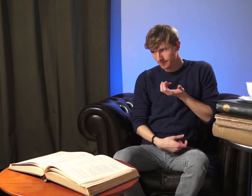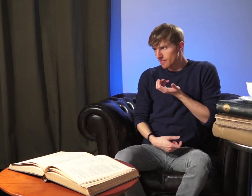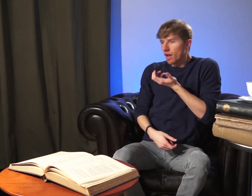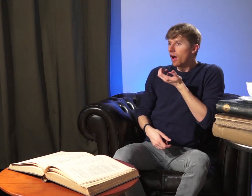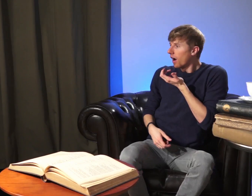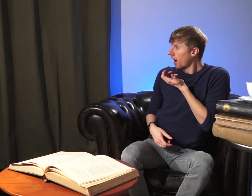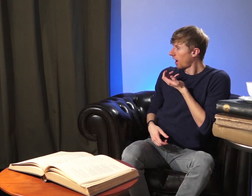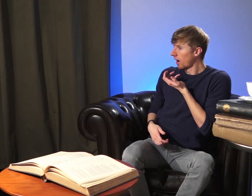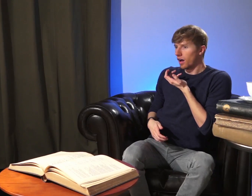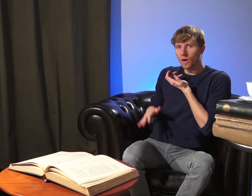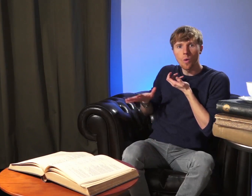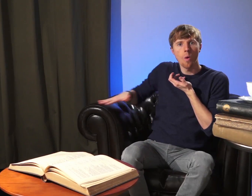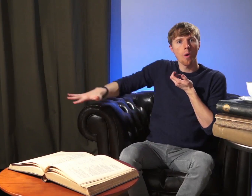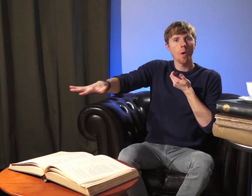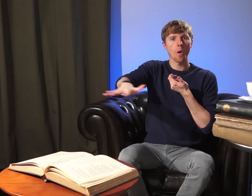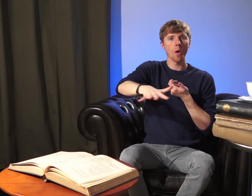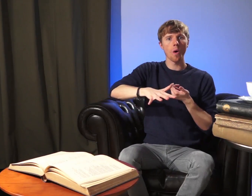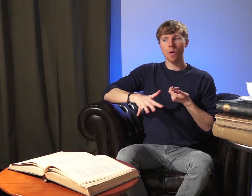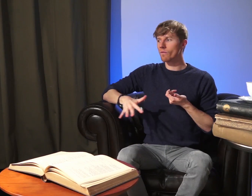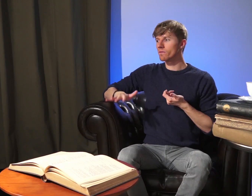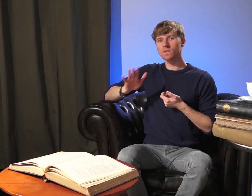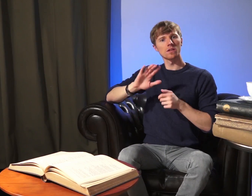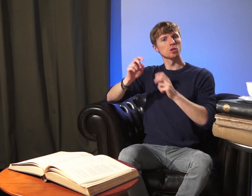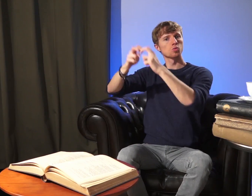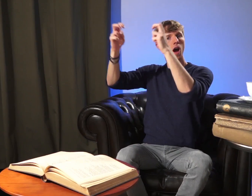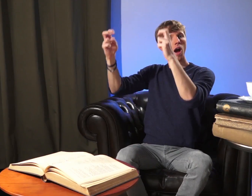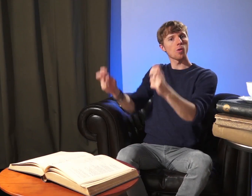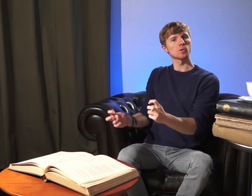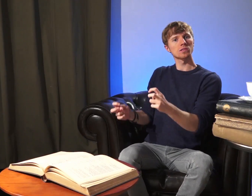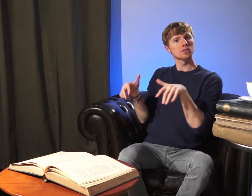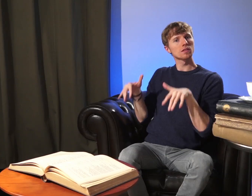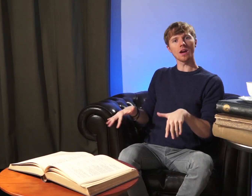Out of a sudden, the girl was close to her home again.